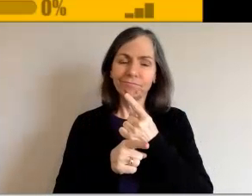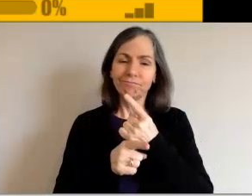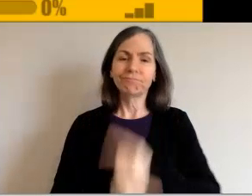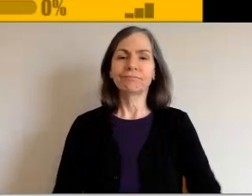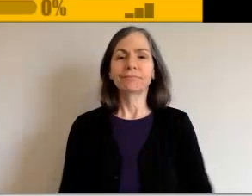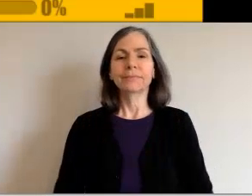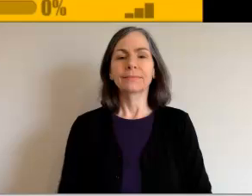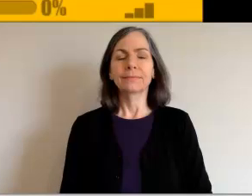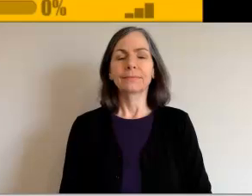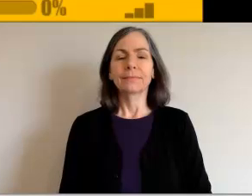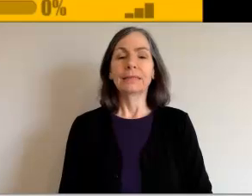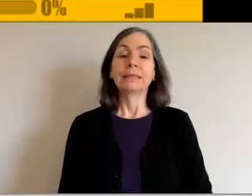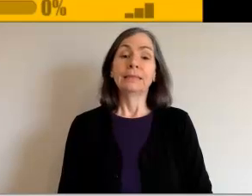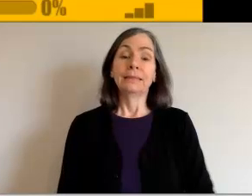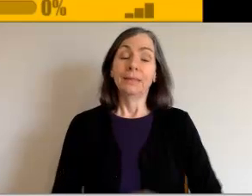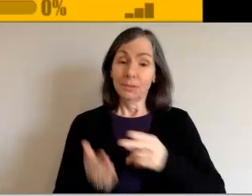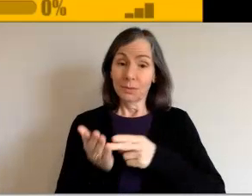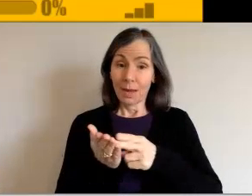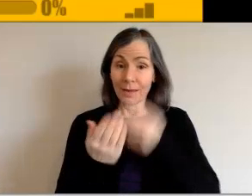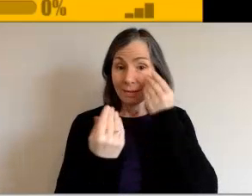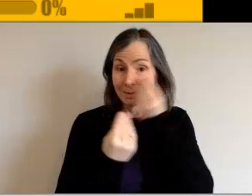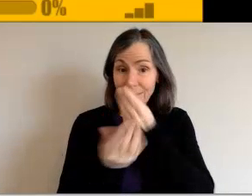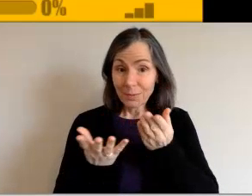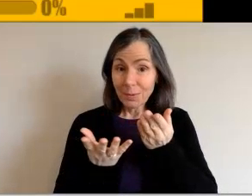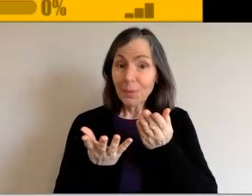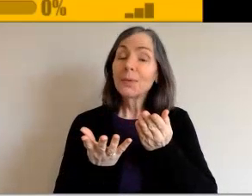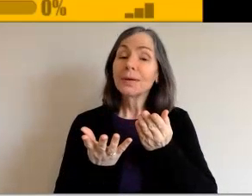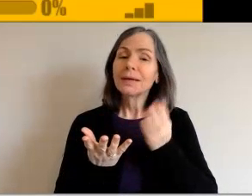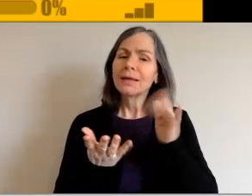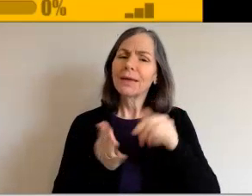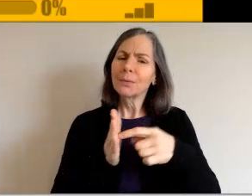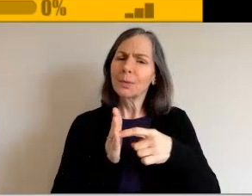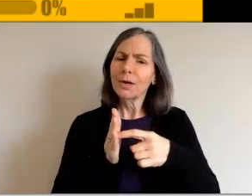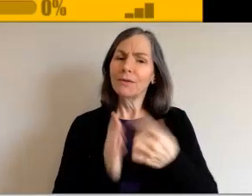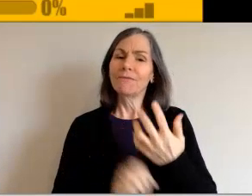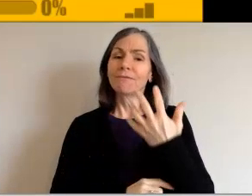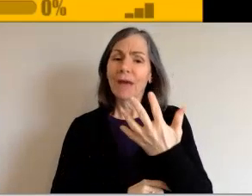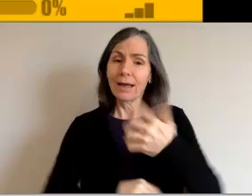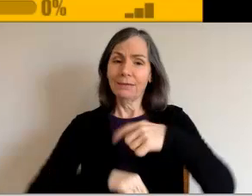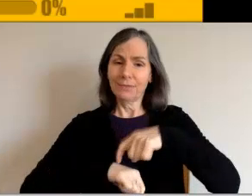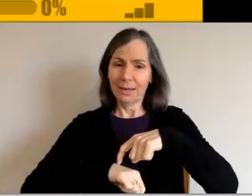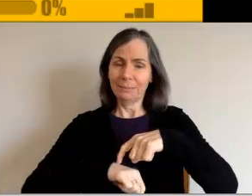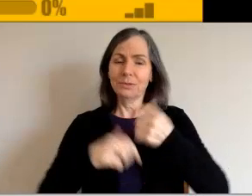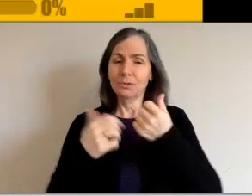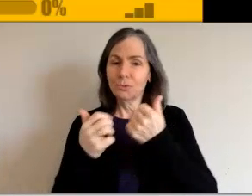So if I'm being completely honest with you guys, it took me like five tries to figure out what was going on.